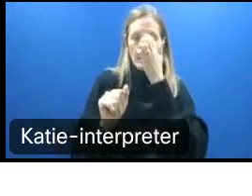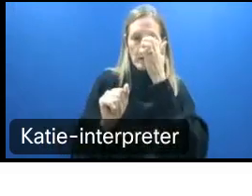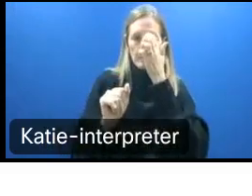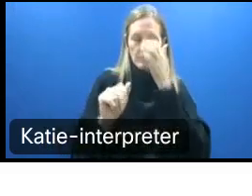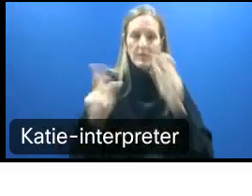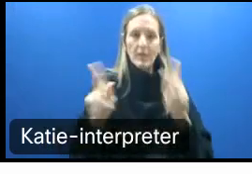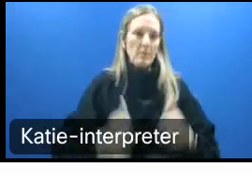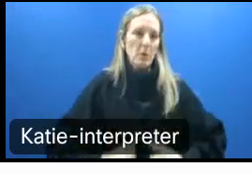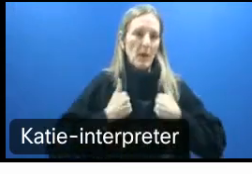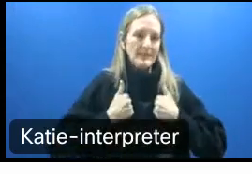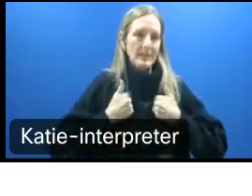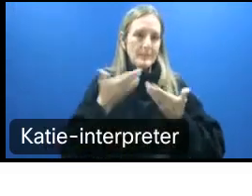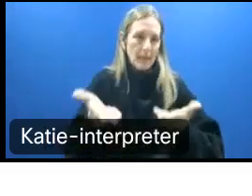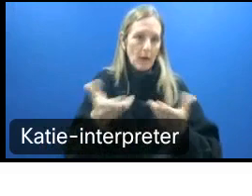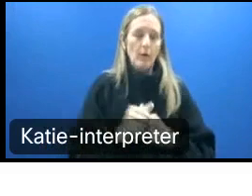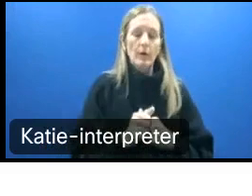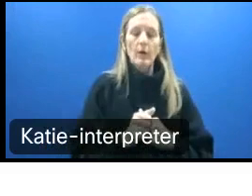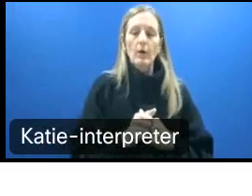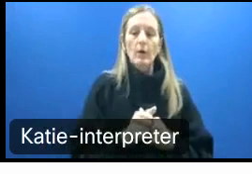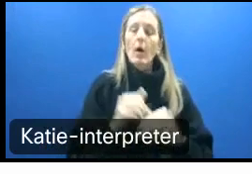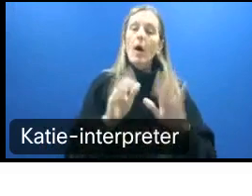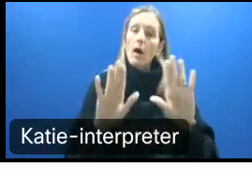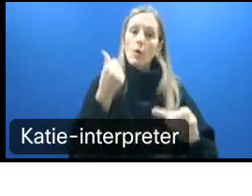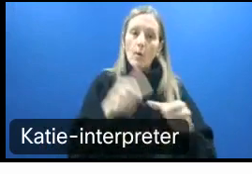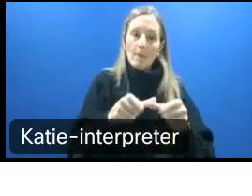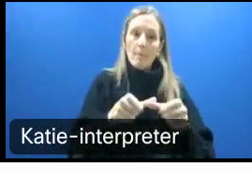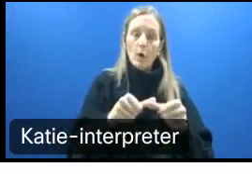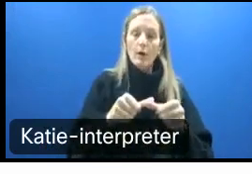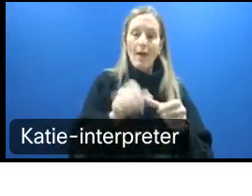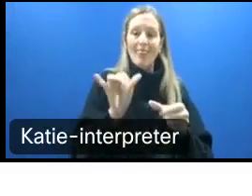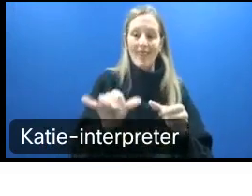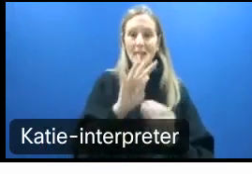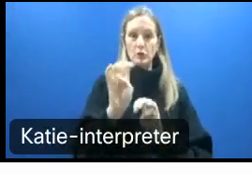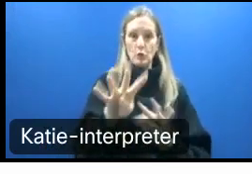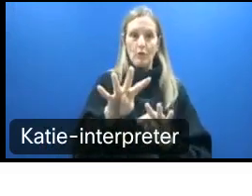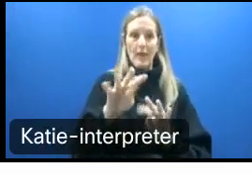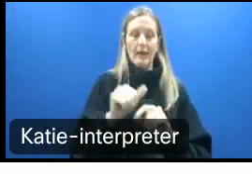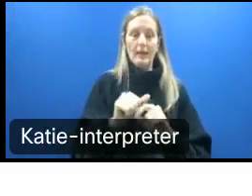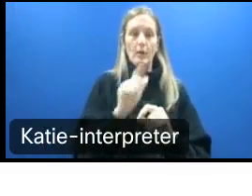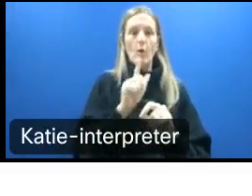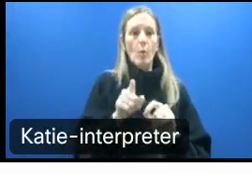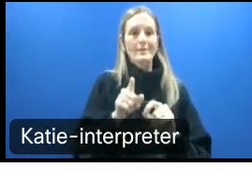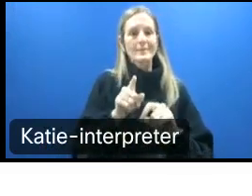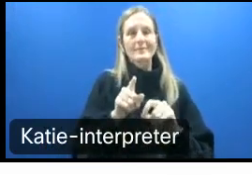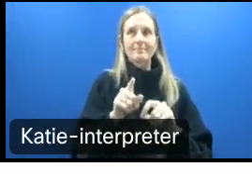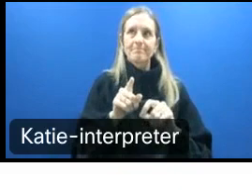And, and keep in mind that the survey was at a time where the pandemic.